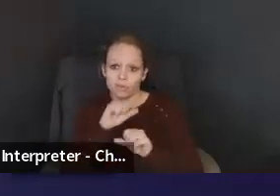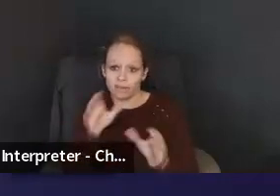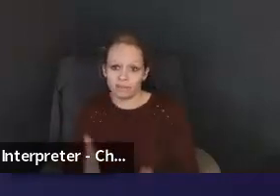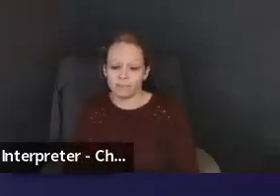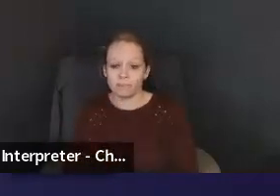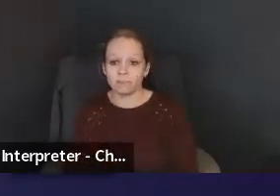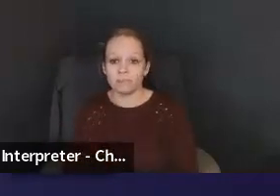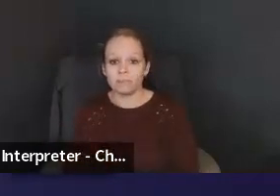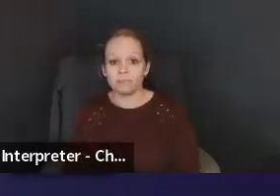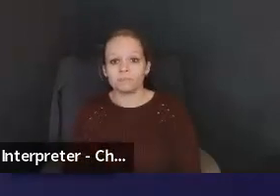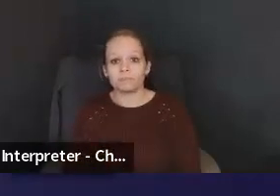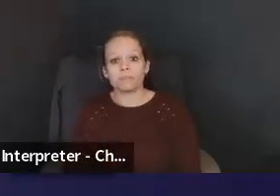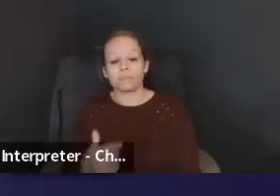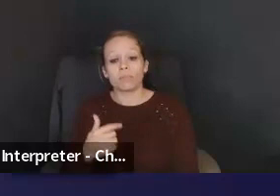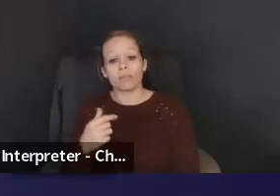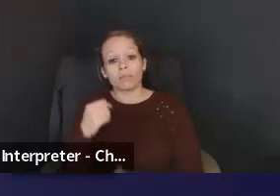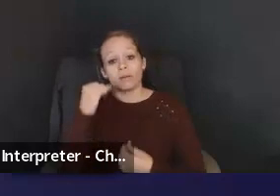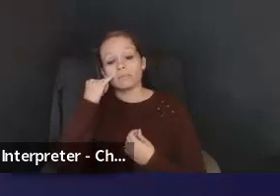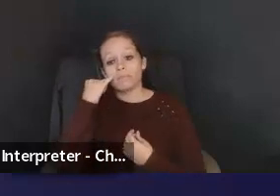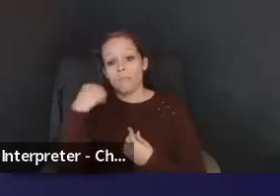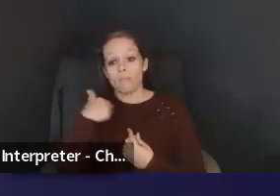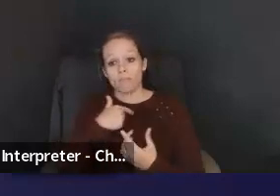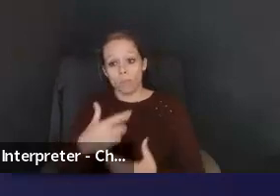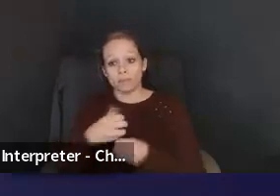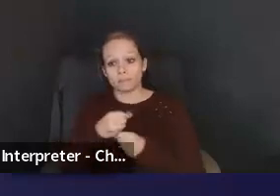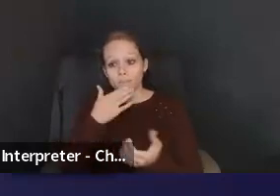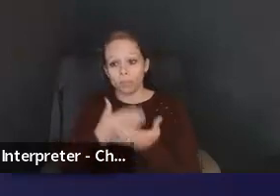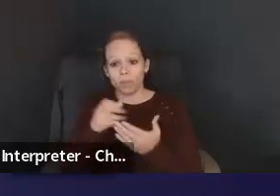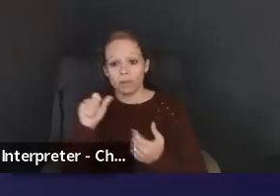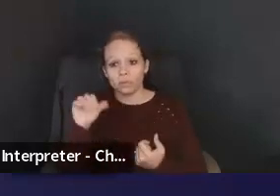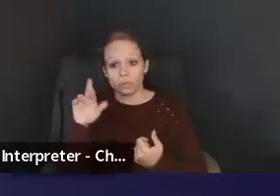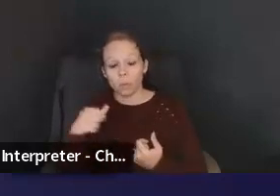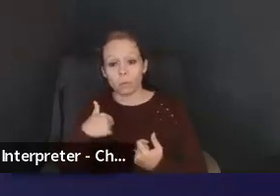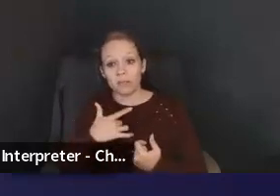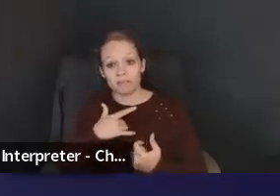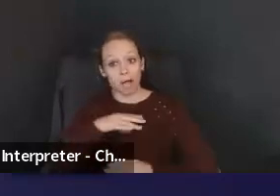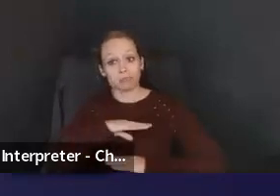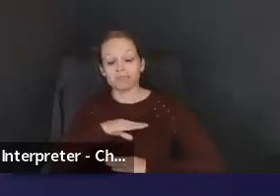by a good score even when it's not funded. We look to find another place for it. After the initial,